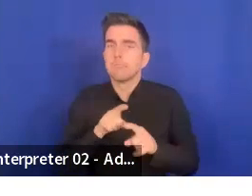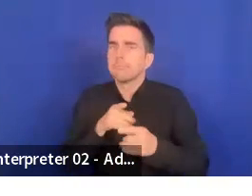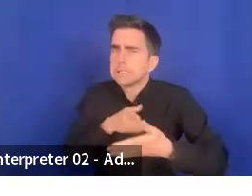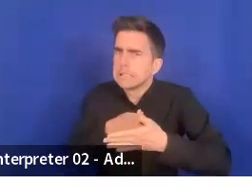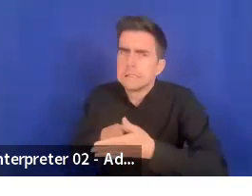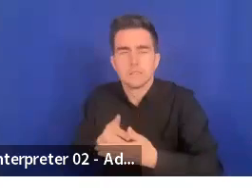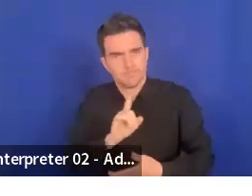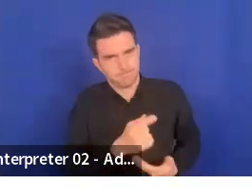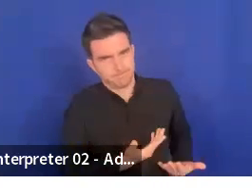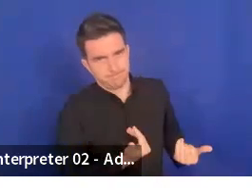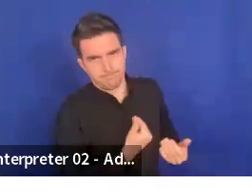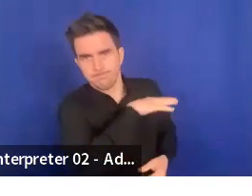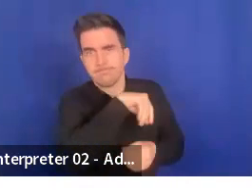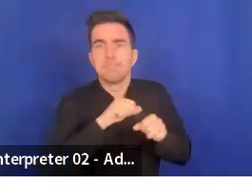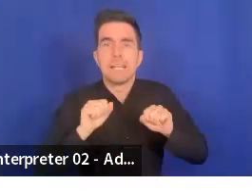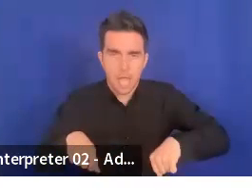groups, as we have seen in some situations.